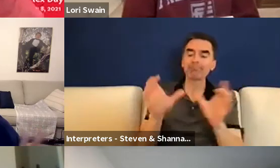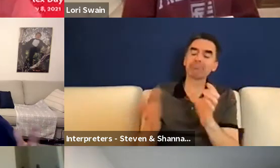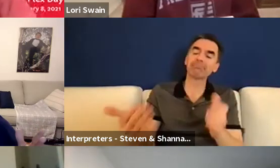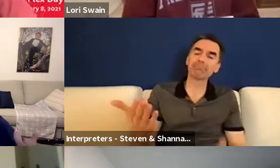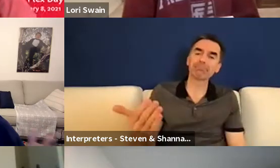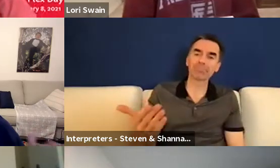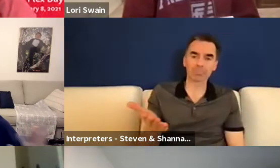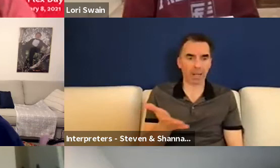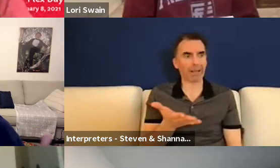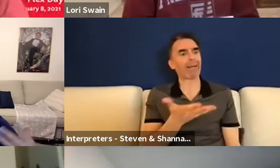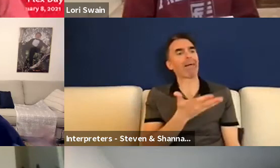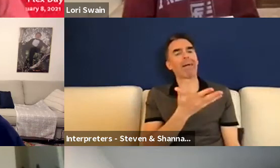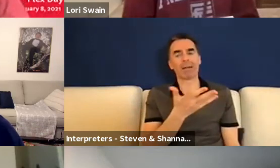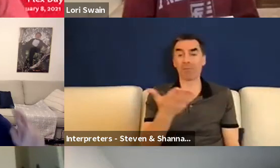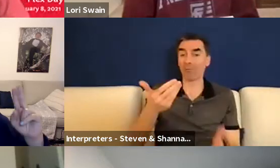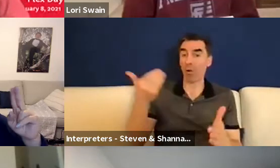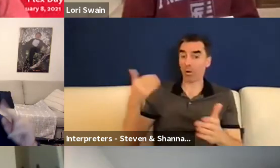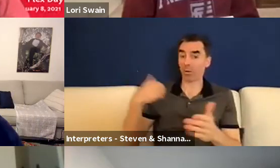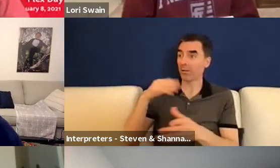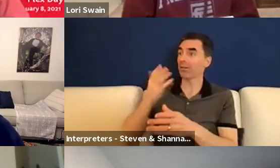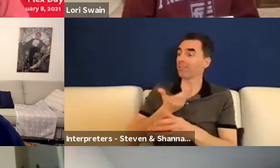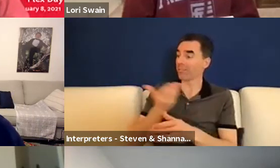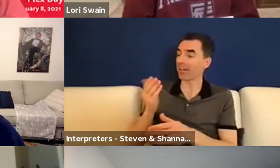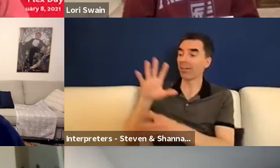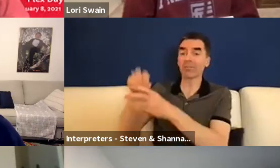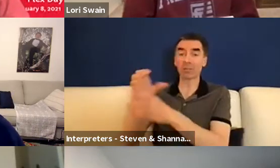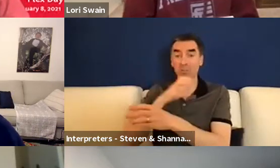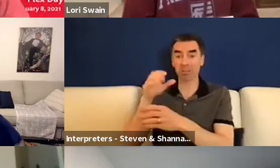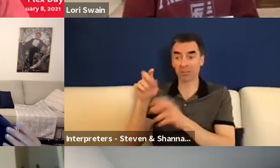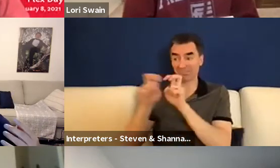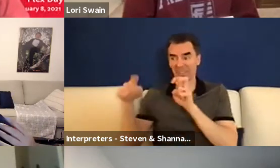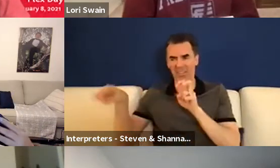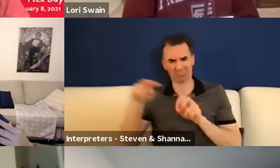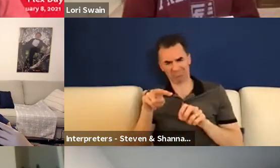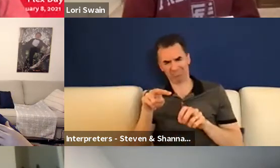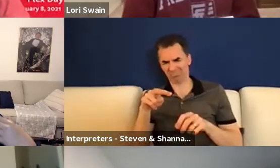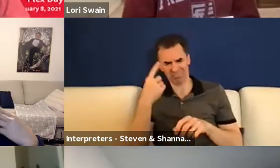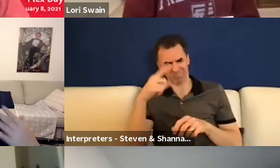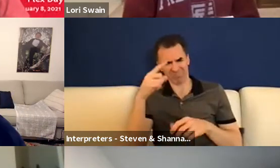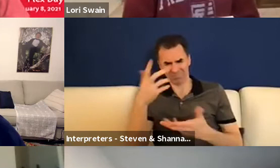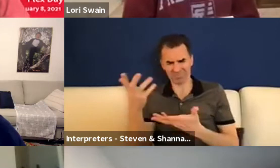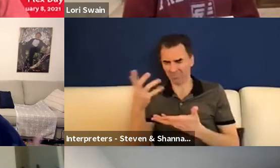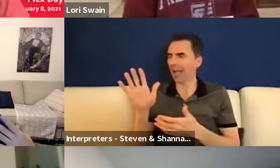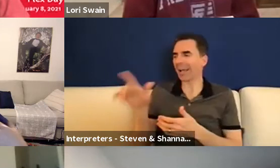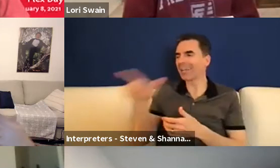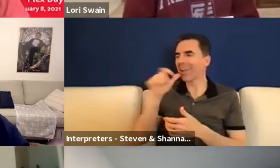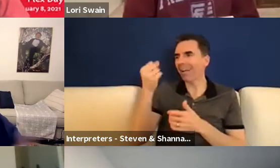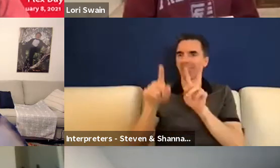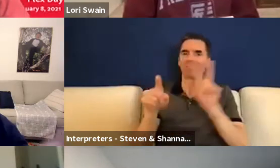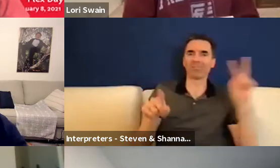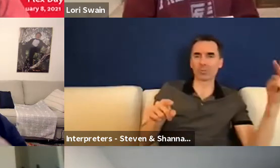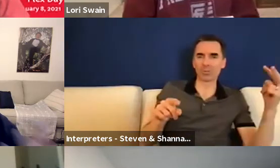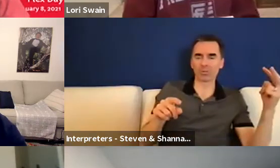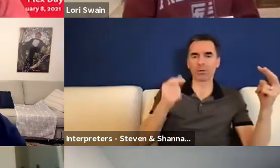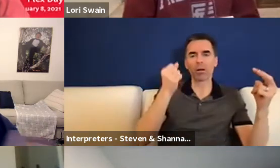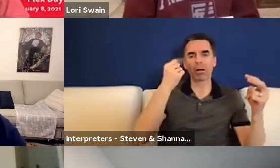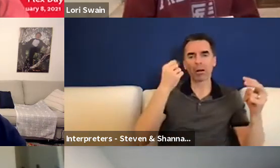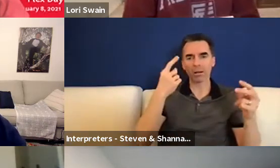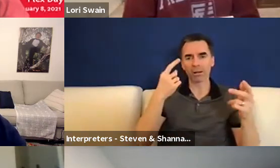in several committees that I was invited to. But they will be more than happy to meet with you just like we're having these zoom